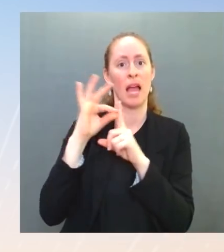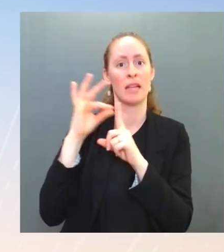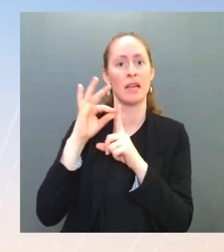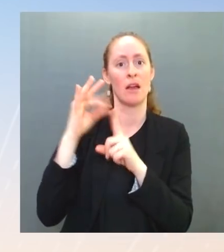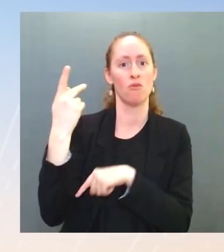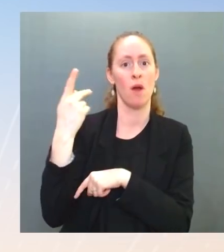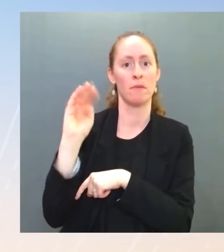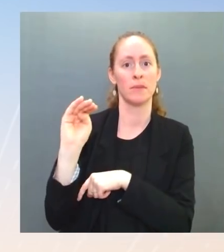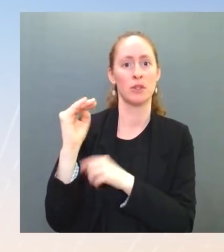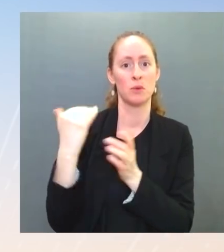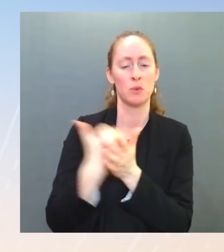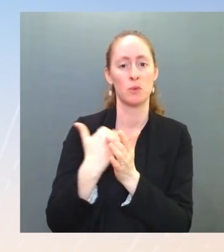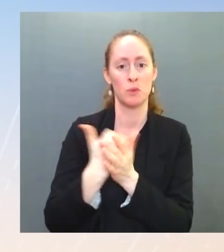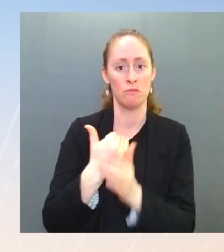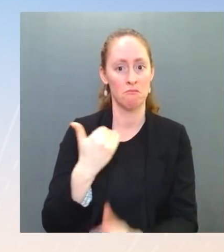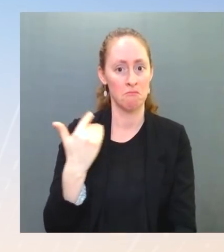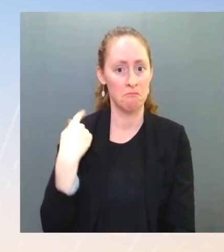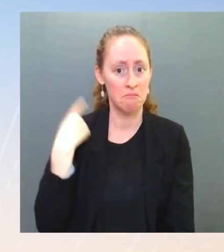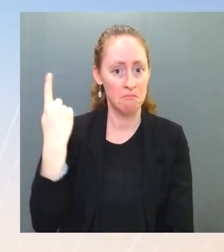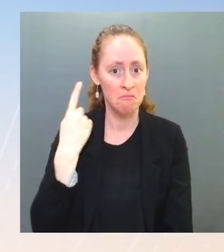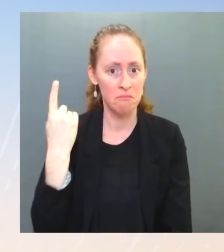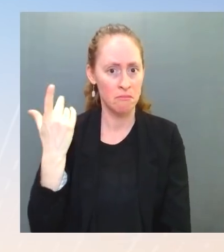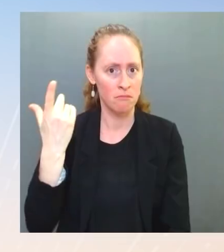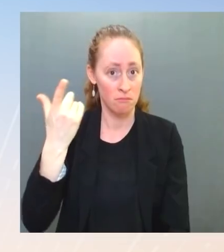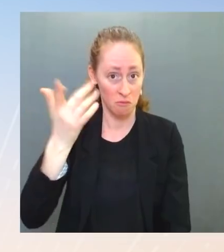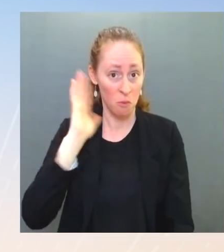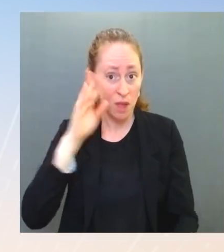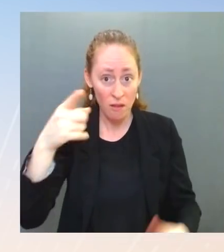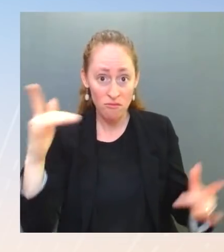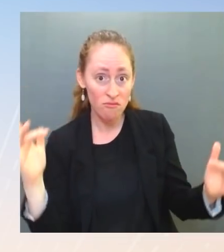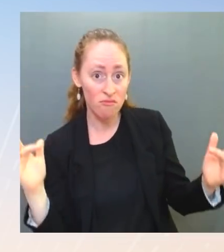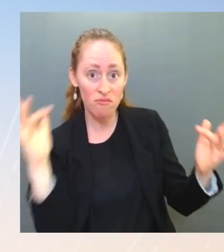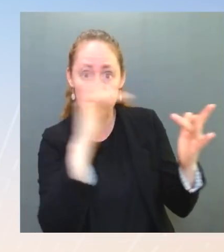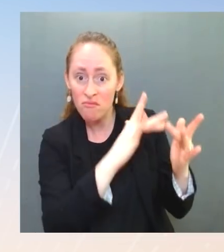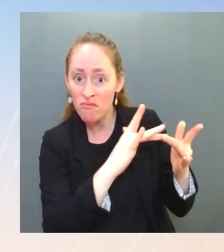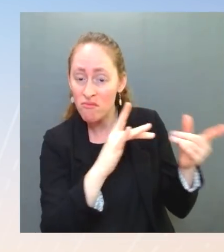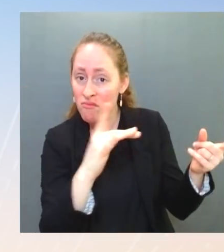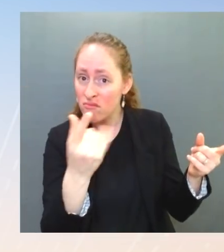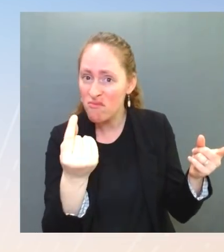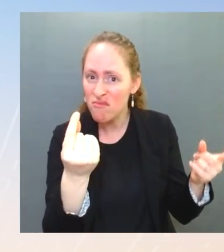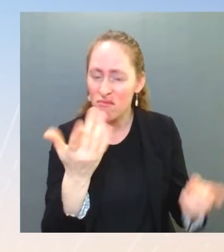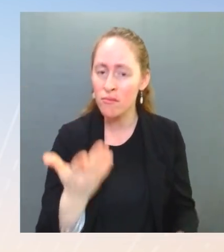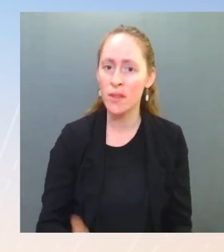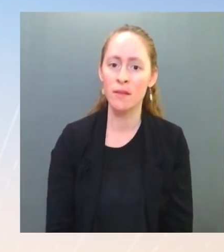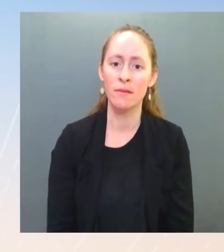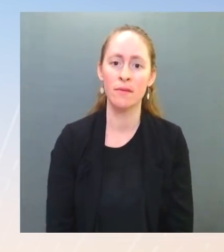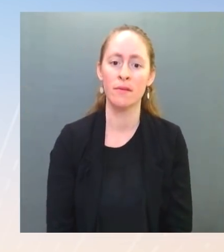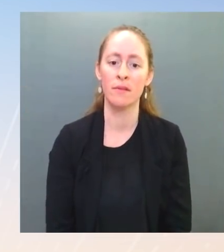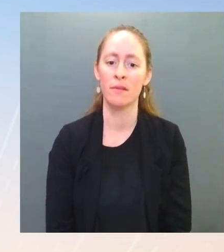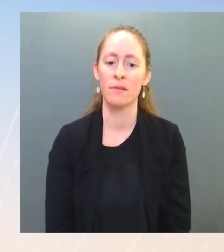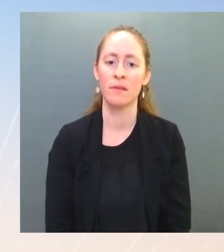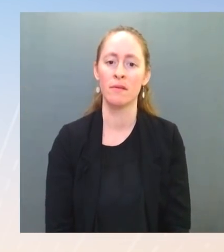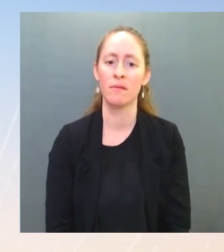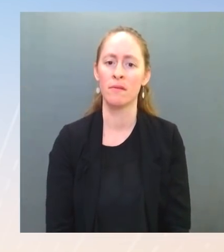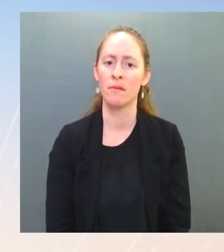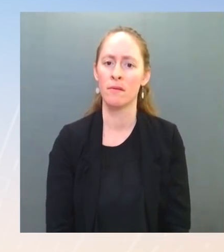and what's moving forward on that? Ms. Psaki: You mean whether there will be a call from the president? >> The Press: Right. Ms. Psaki: I don't have [crosstalk]. Oh, good.